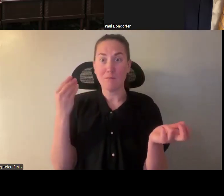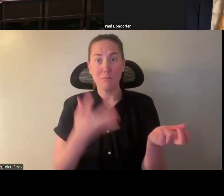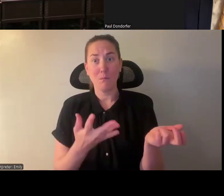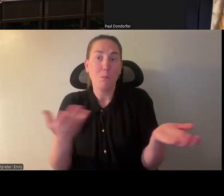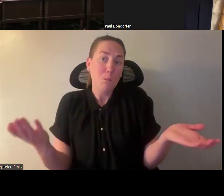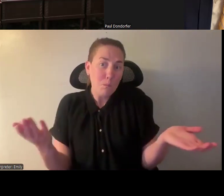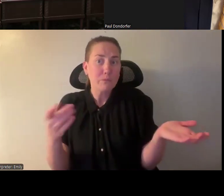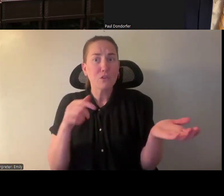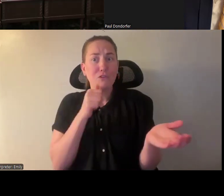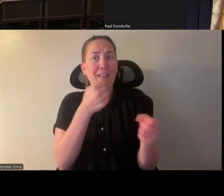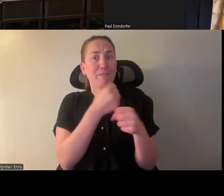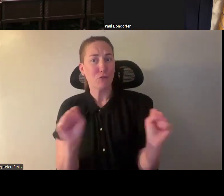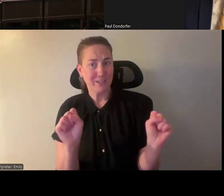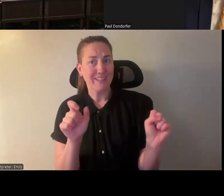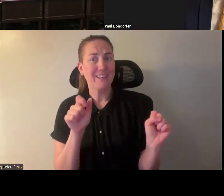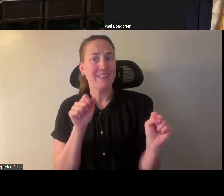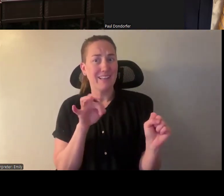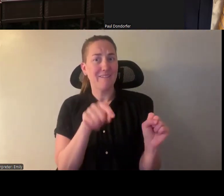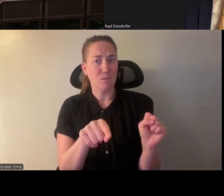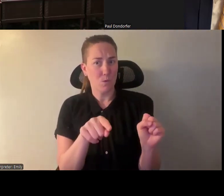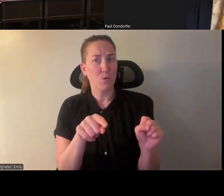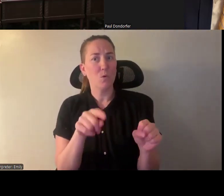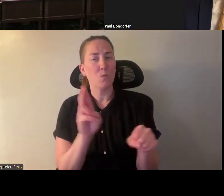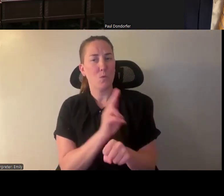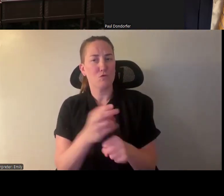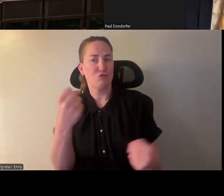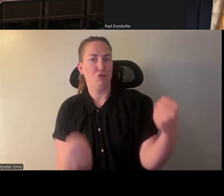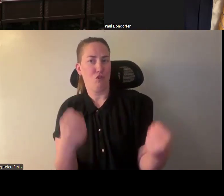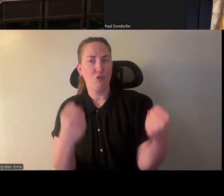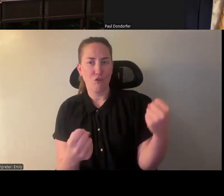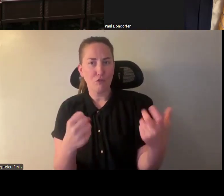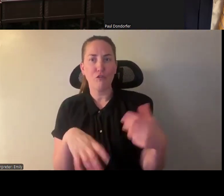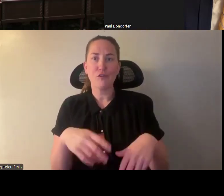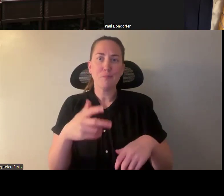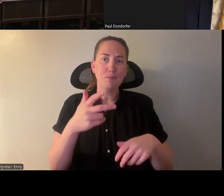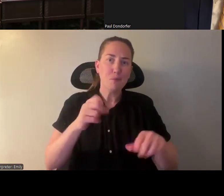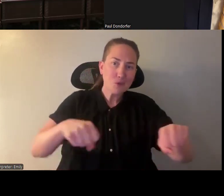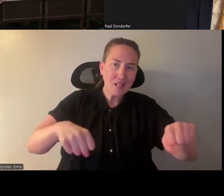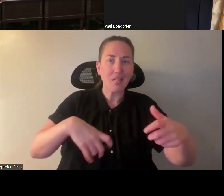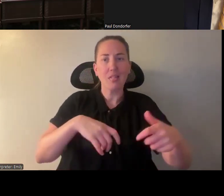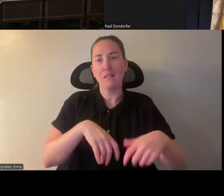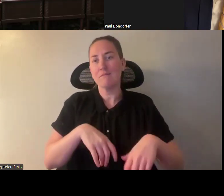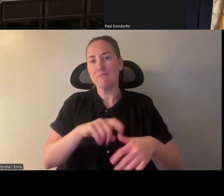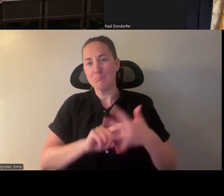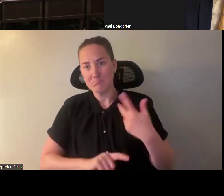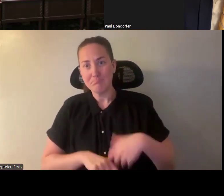you're not free when you're operating a motor vehicle because you agreed in operating that